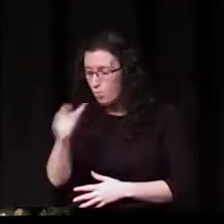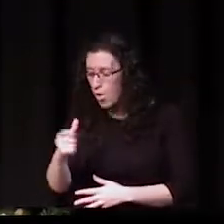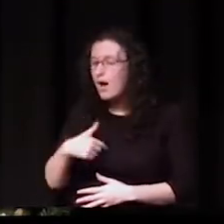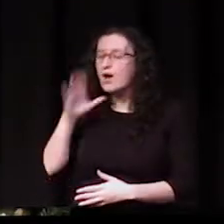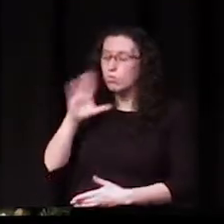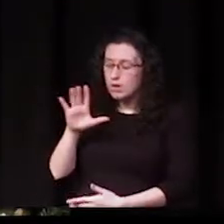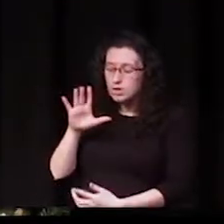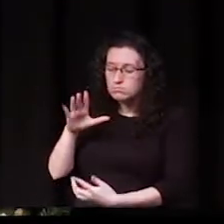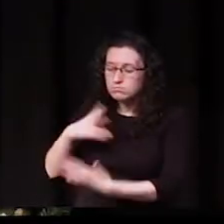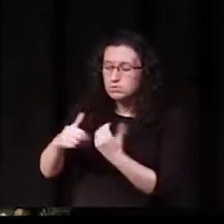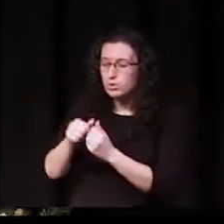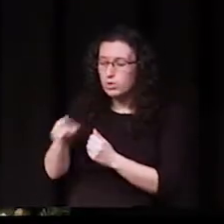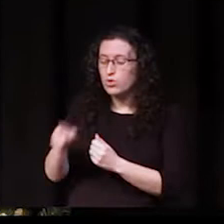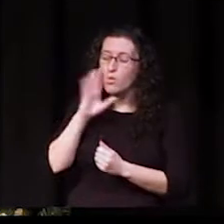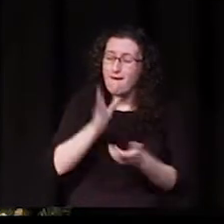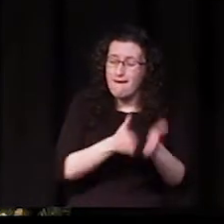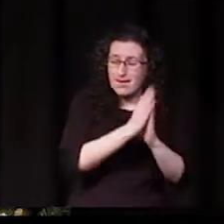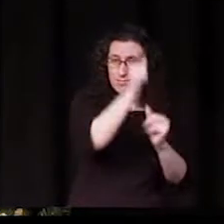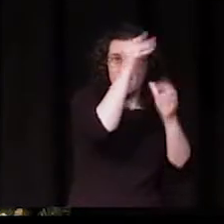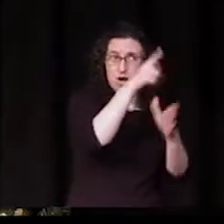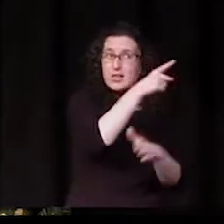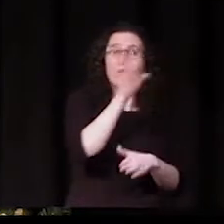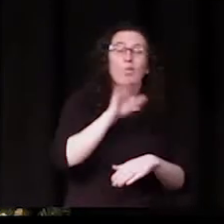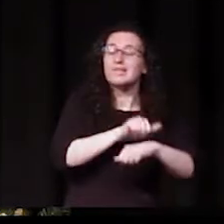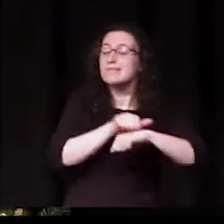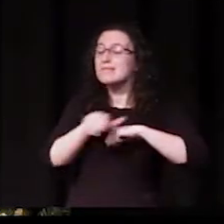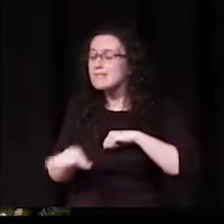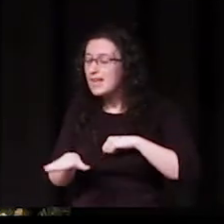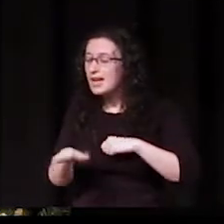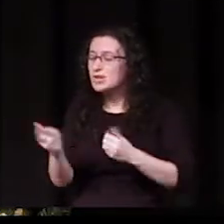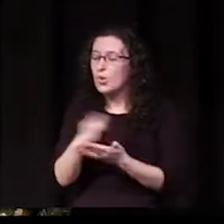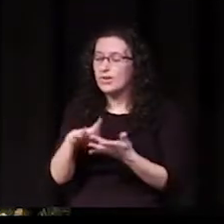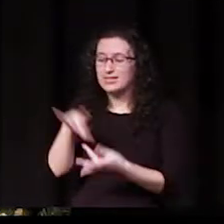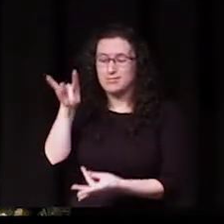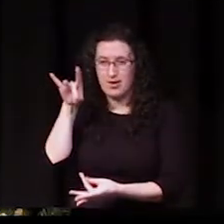"I will ask my Father and He will send the Holy Spirit."